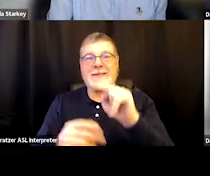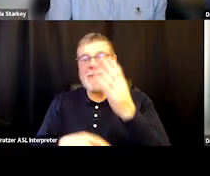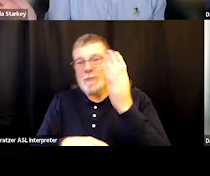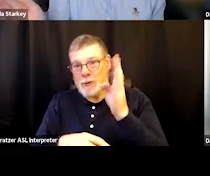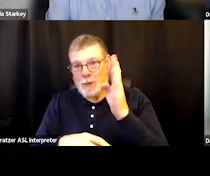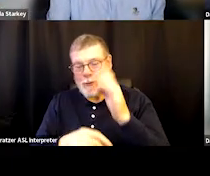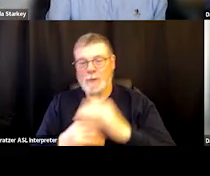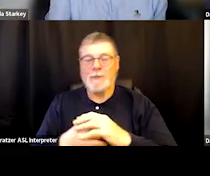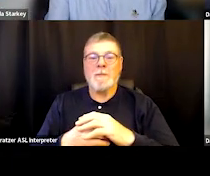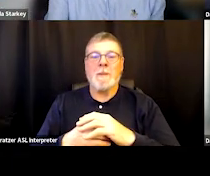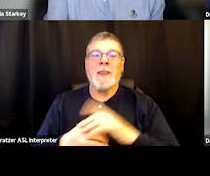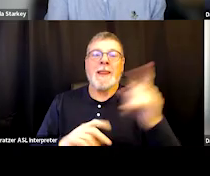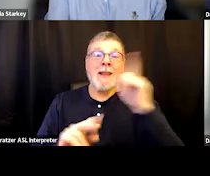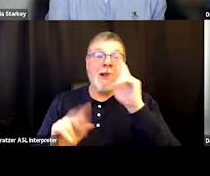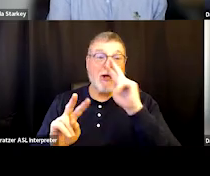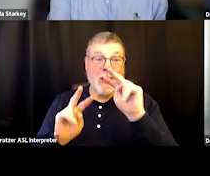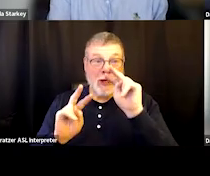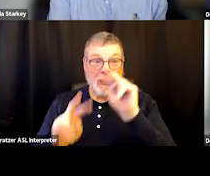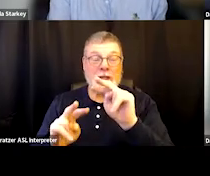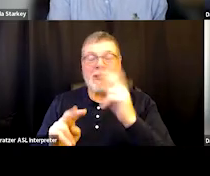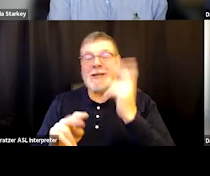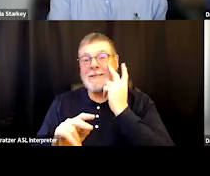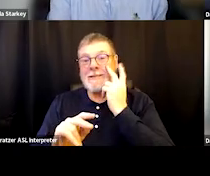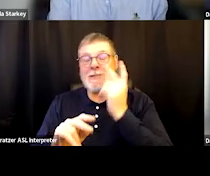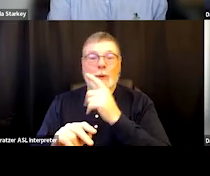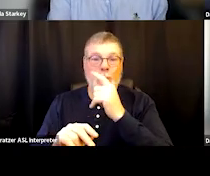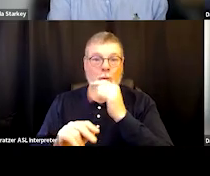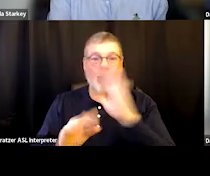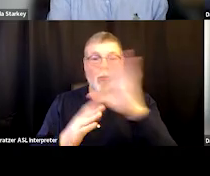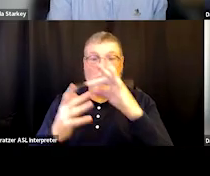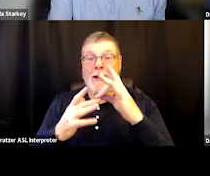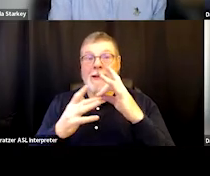So you can just look at your state to find out who your TA Center Liaison is.